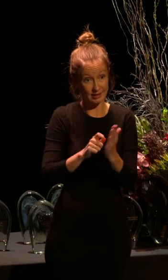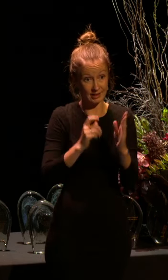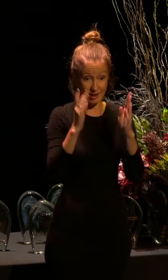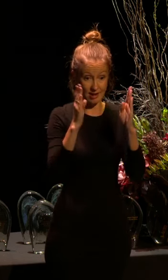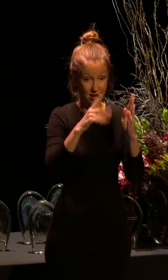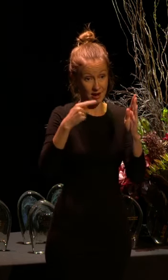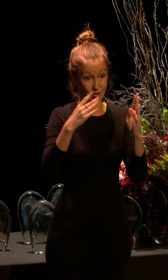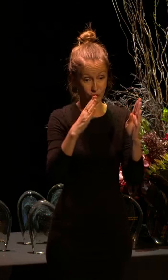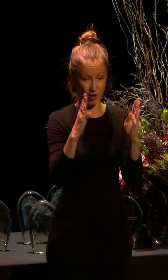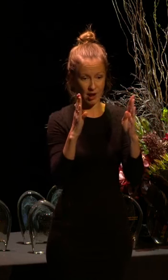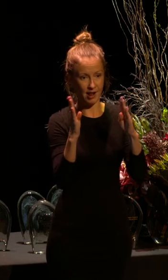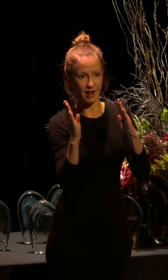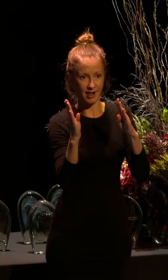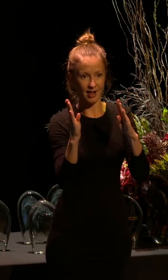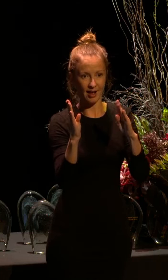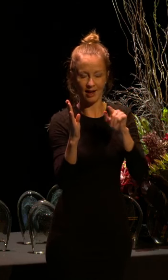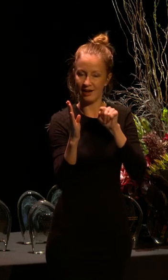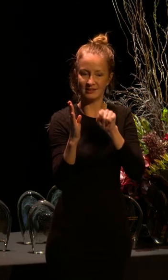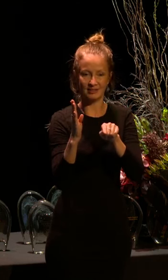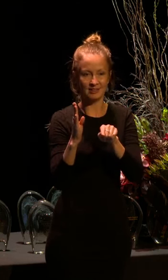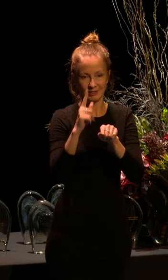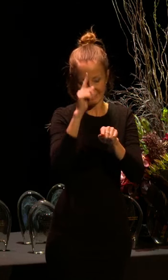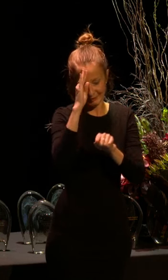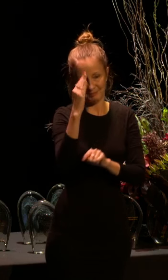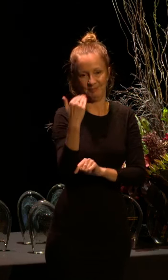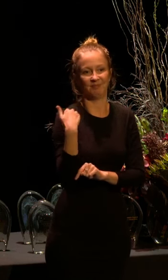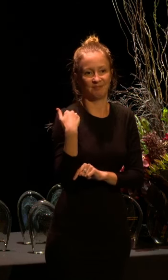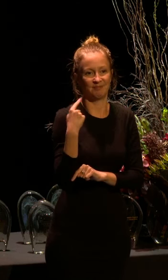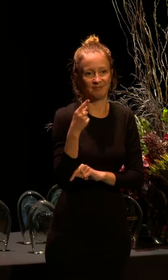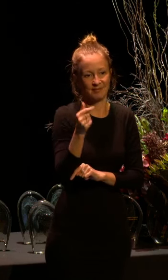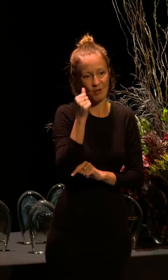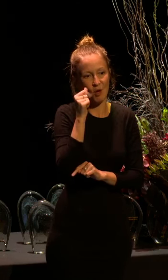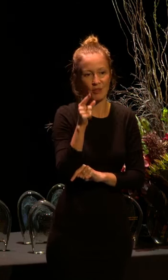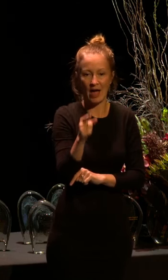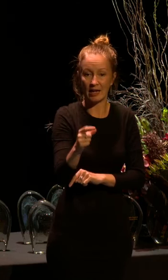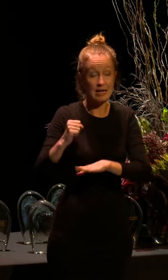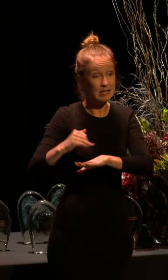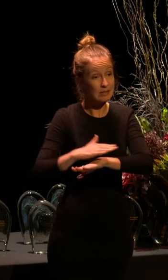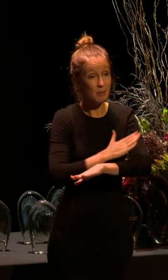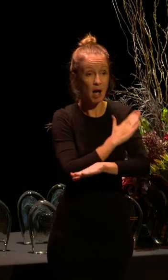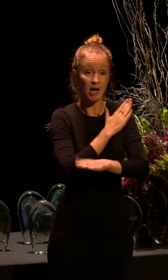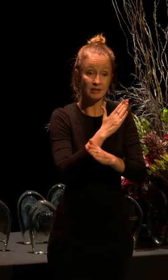of inspiring memorials, fiction, even opera, film and more